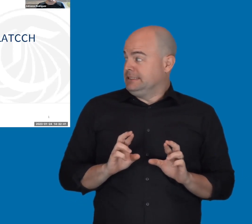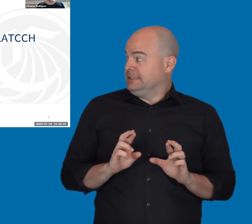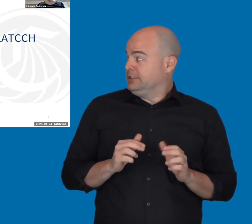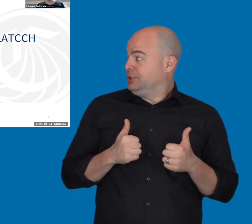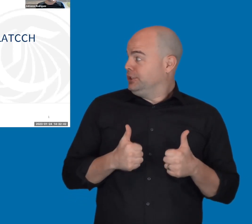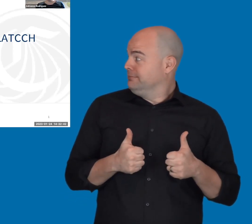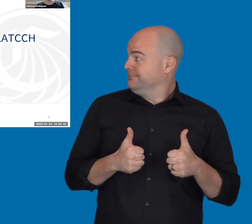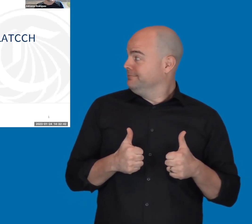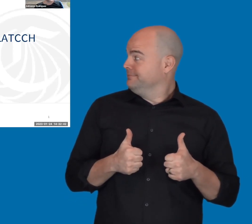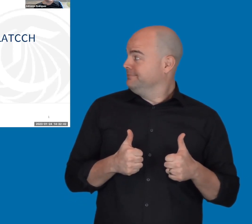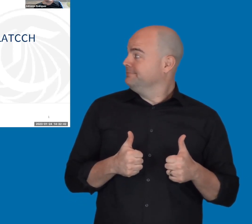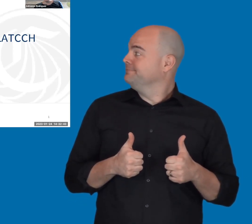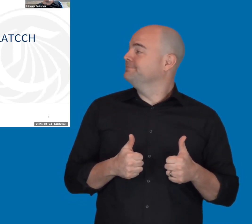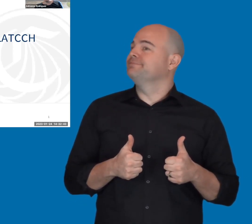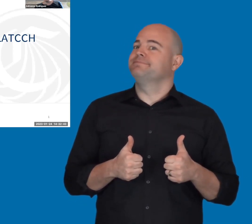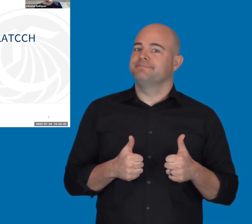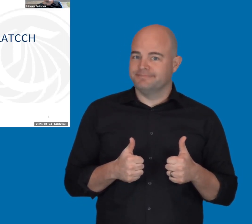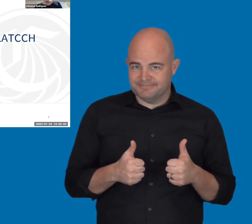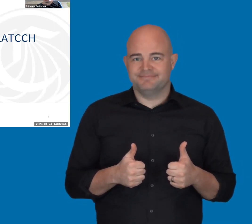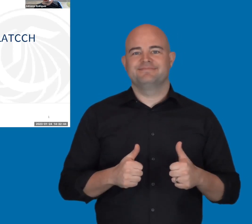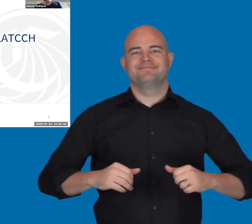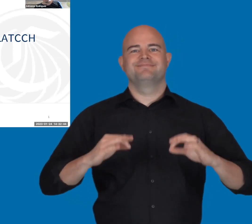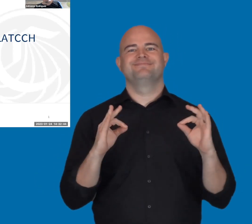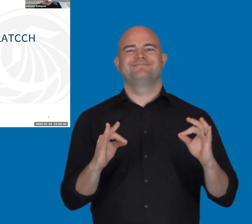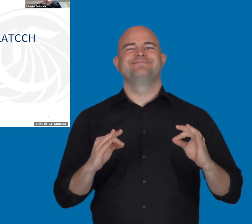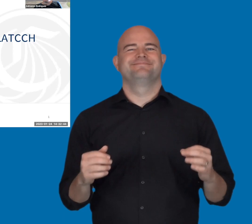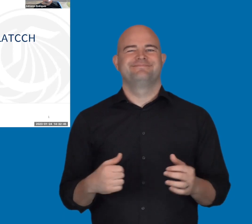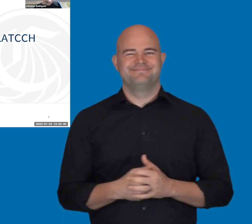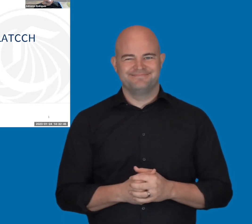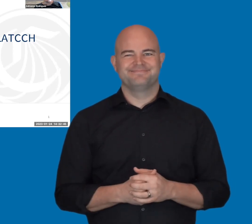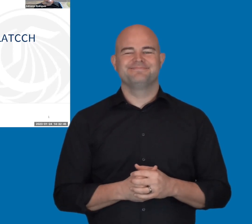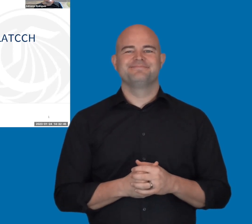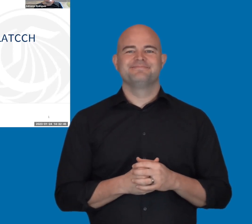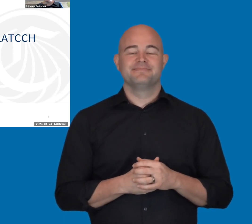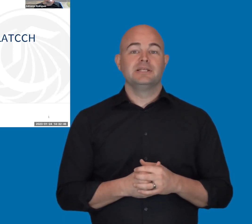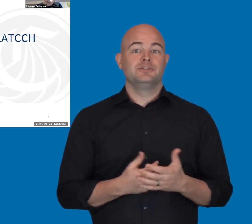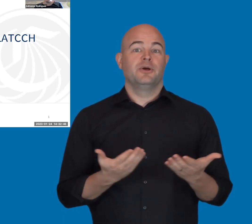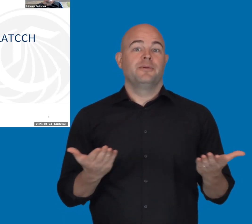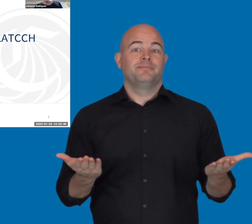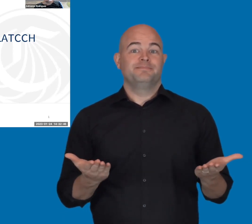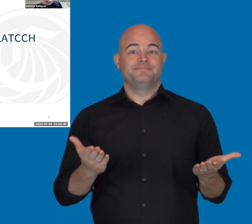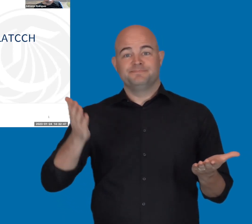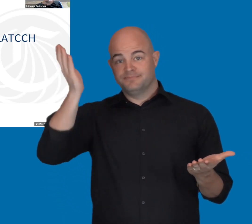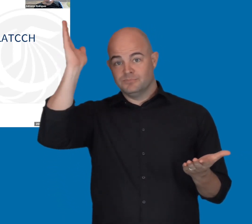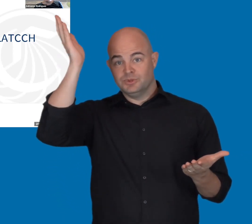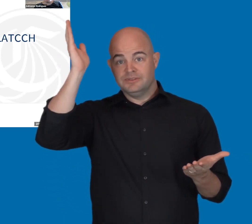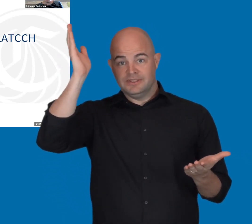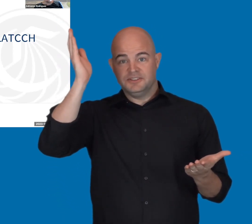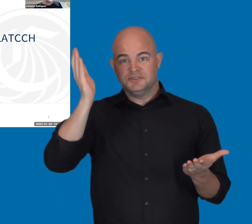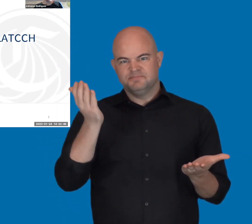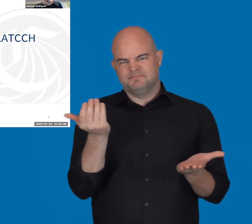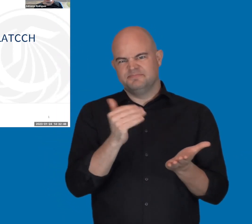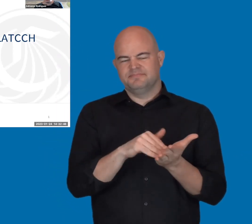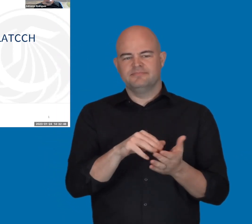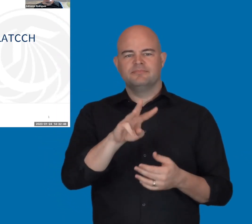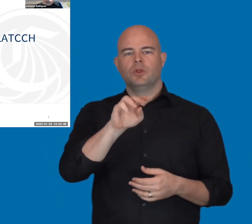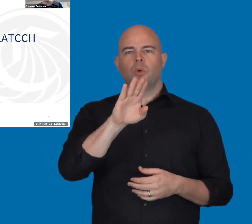OK, so as stated this is a presentation on web and specifically Canvas,